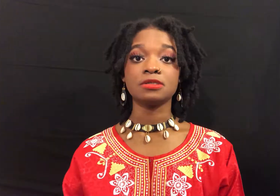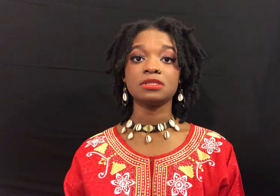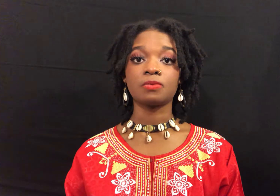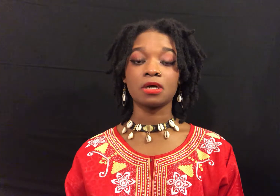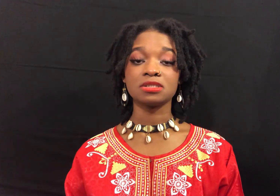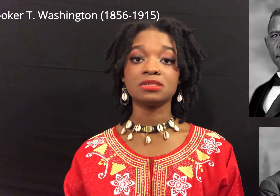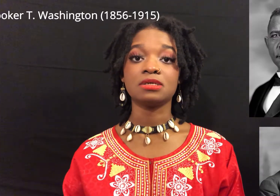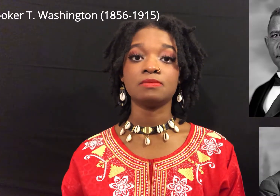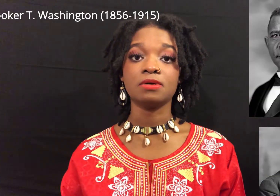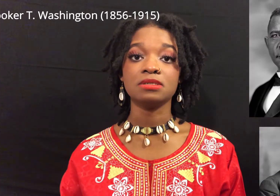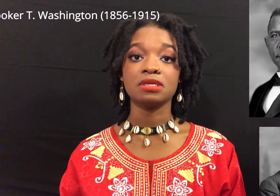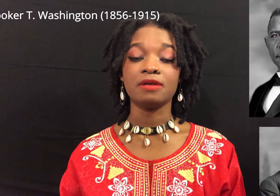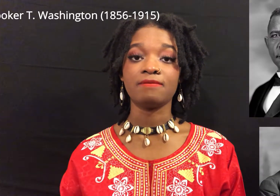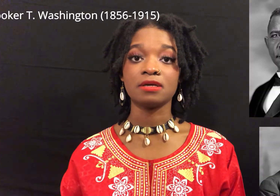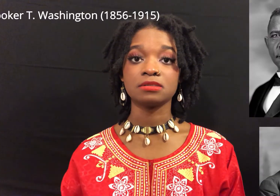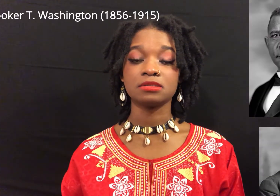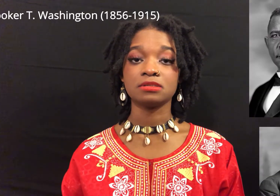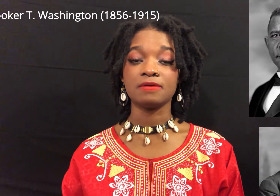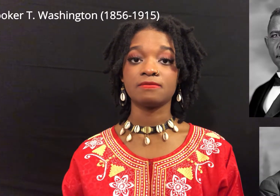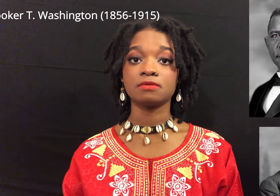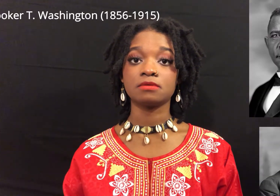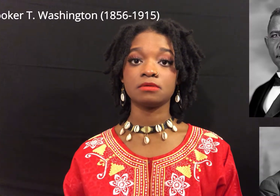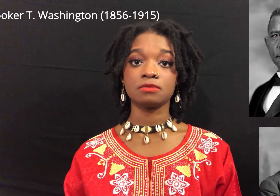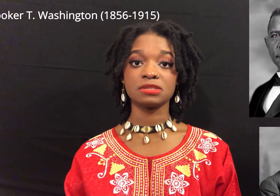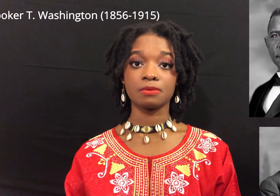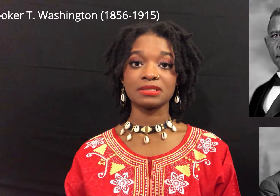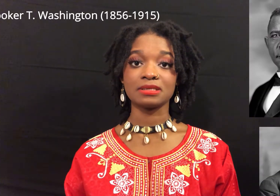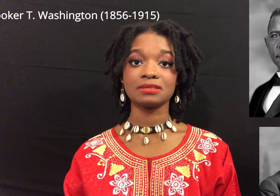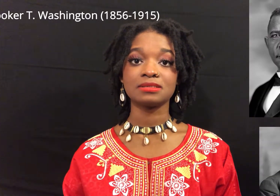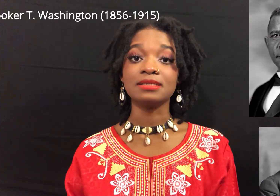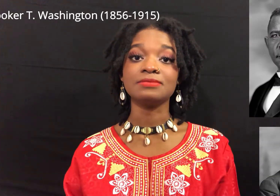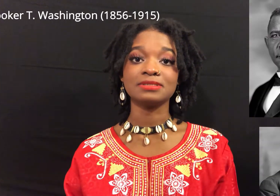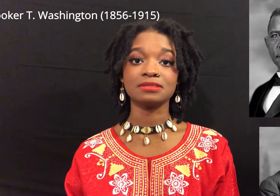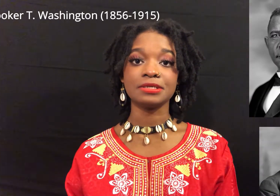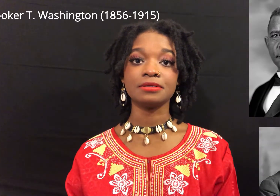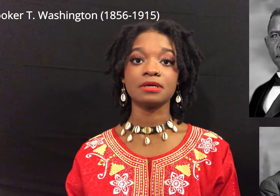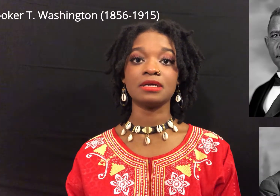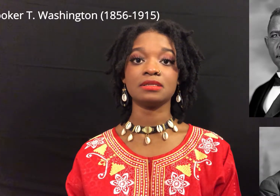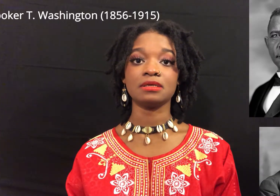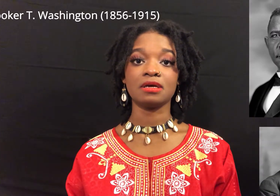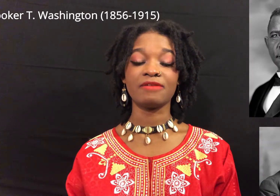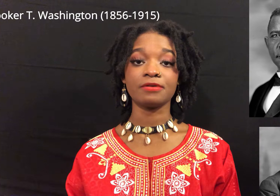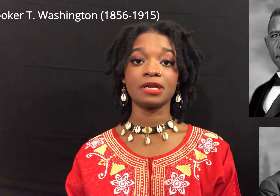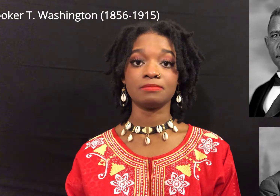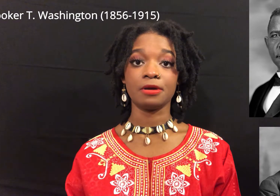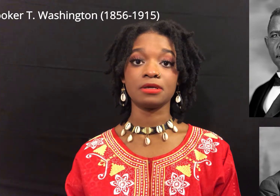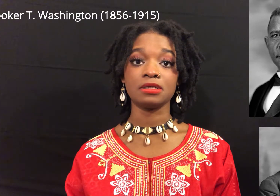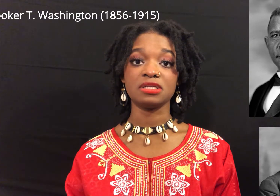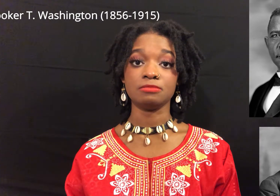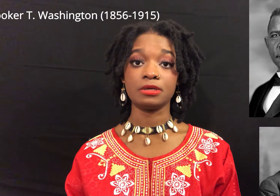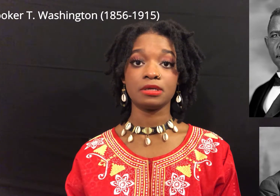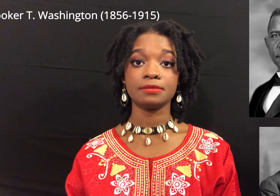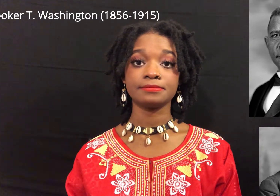Booker T. Washington was an advisor to several U.S. presidents, and he was a leader in the African American community.